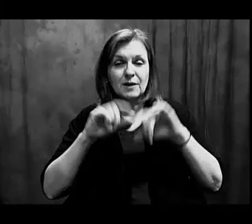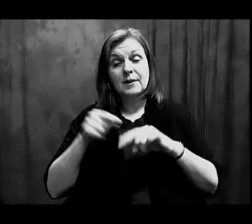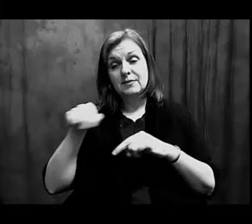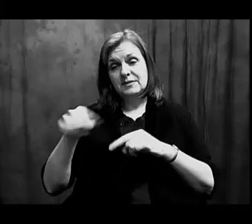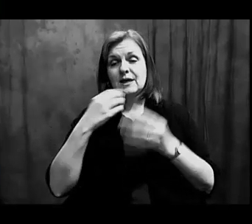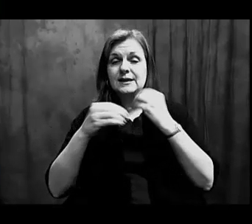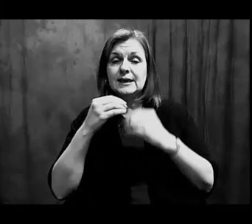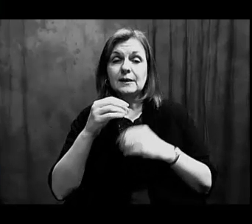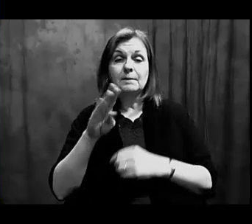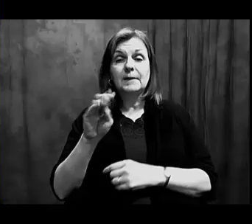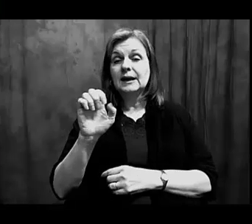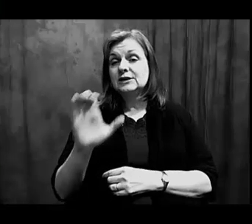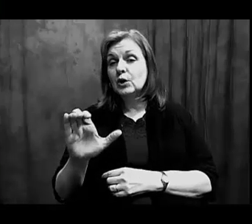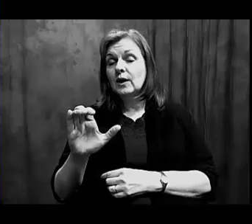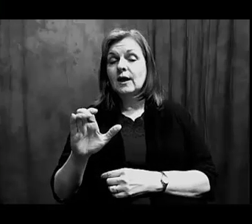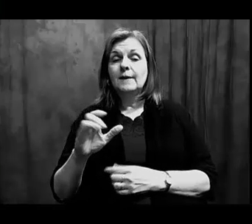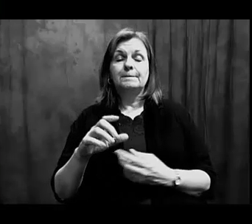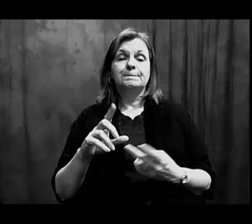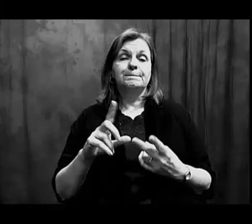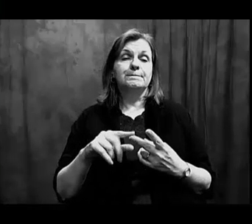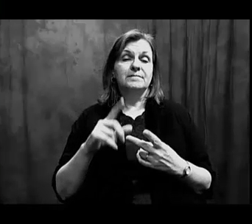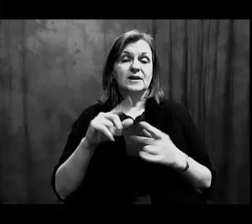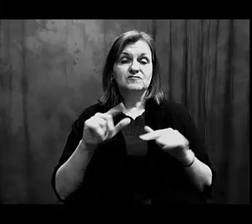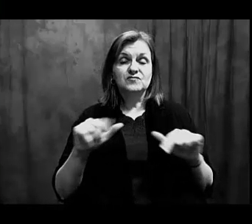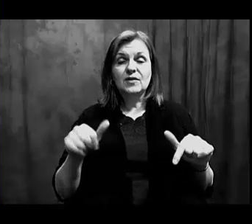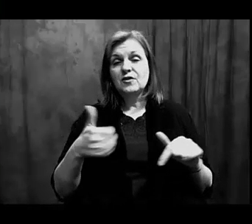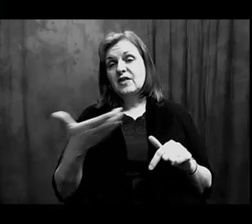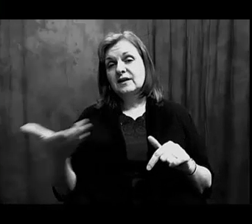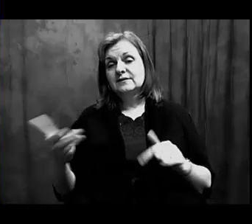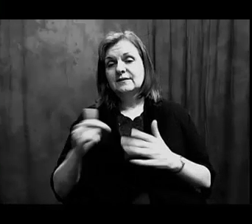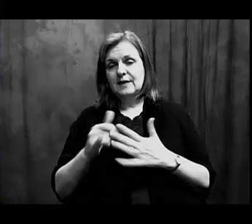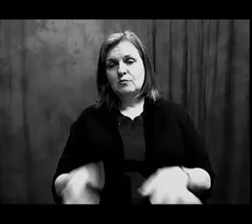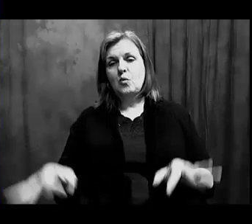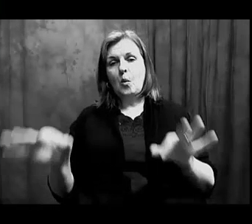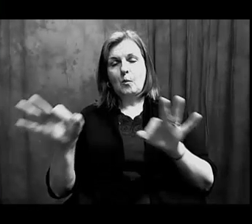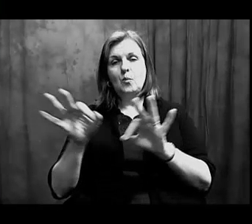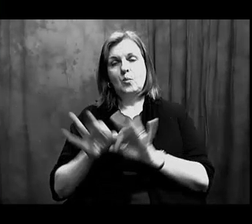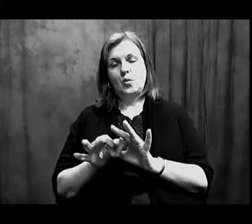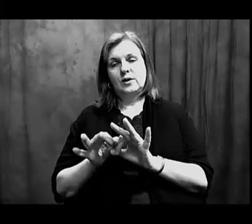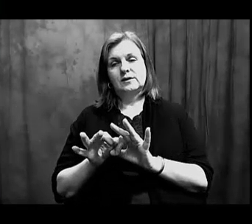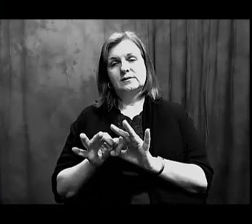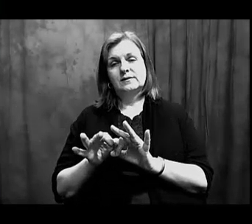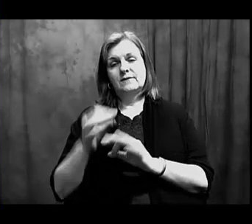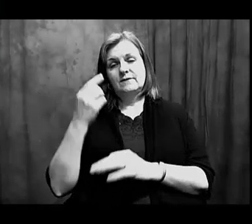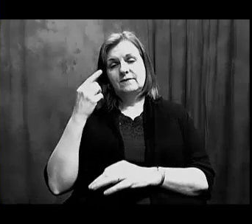They will eat a lot of bacteria and so on that would be important for